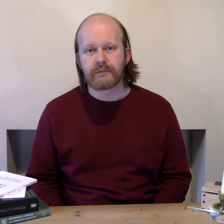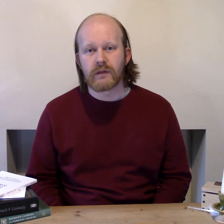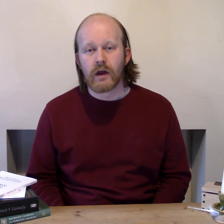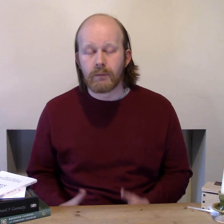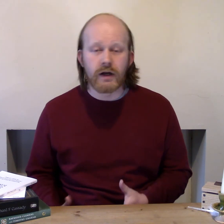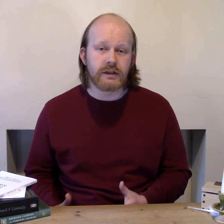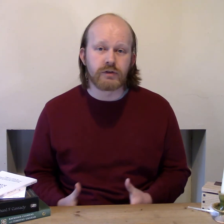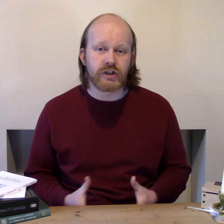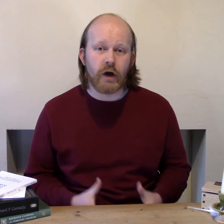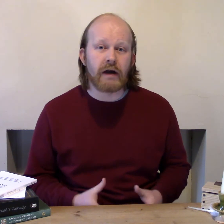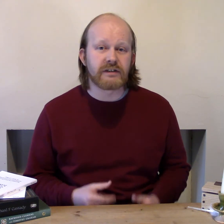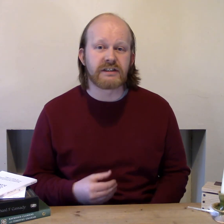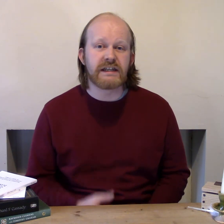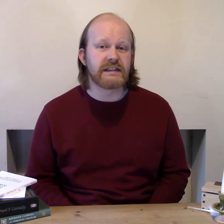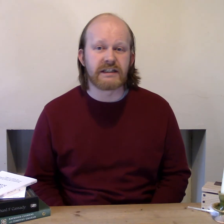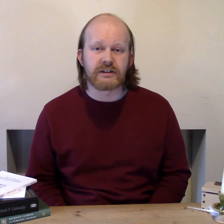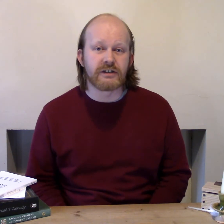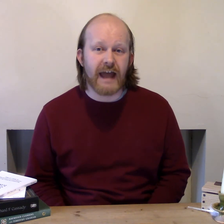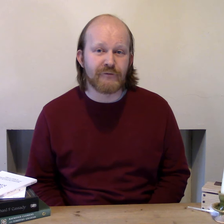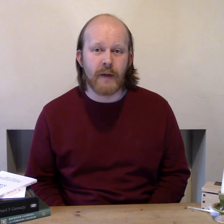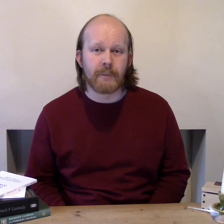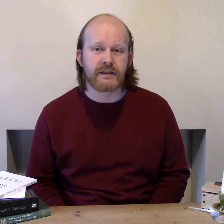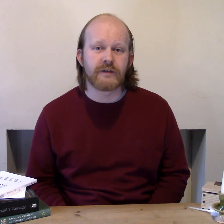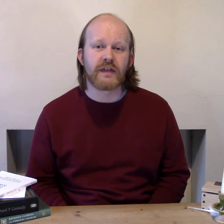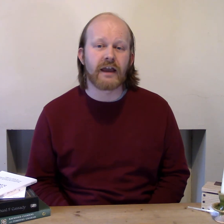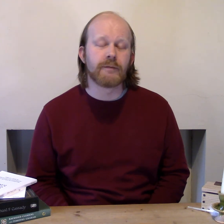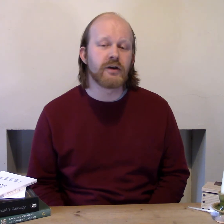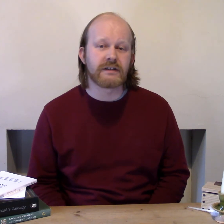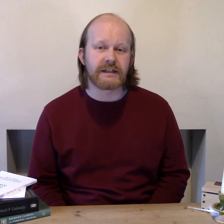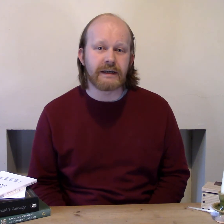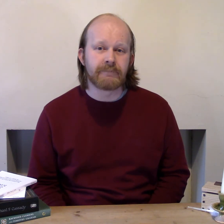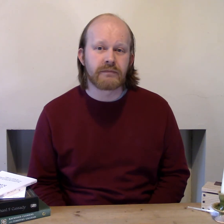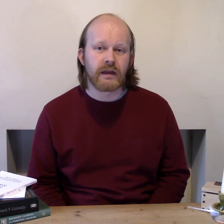Monks would go out to teach it to D/deaf members of the community,